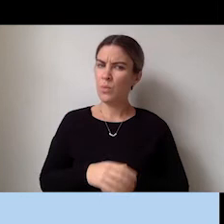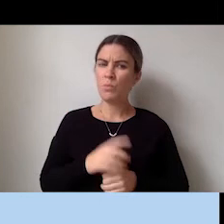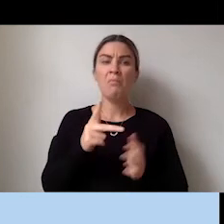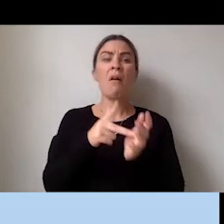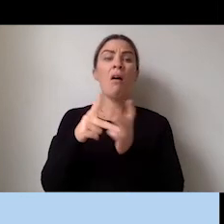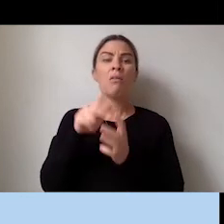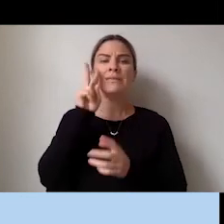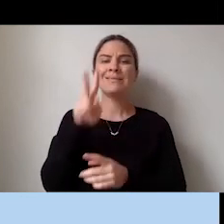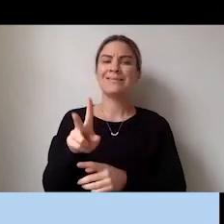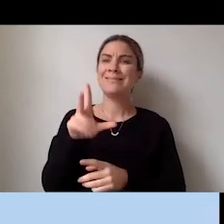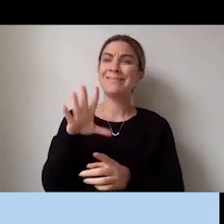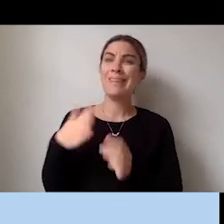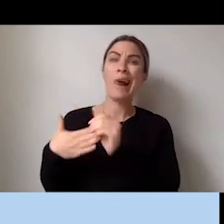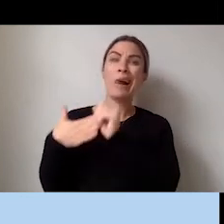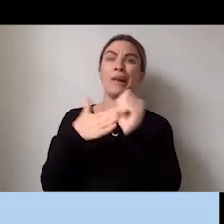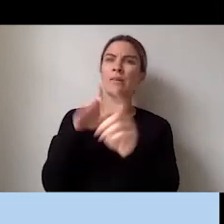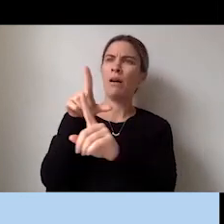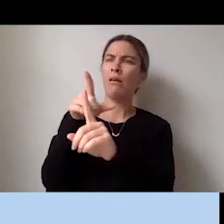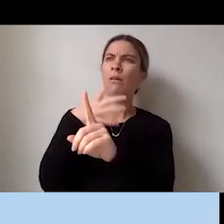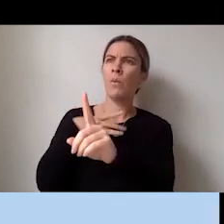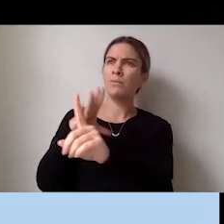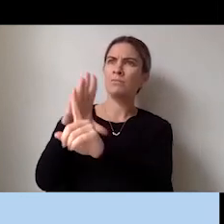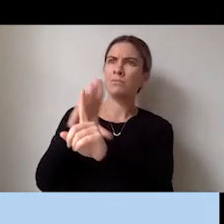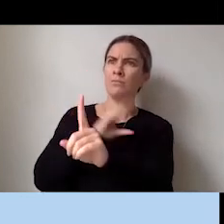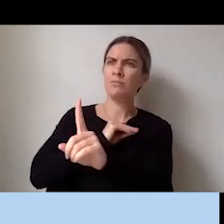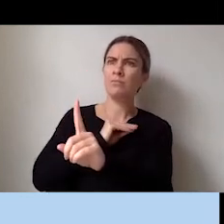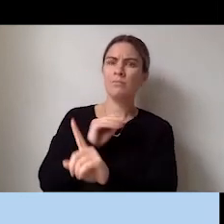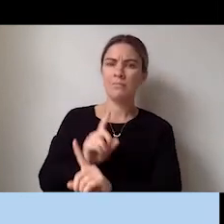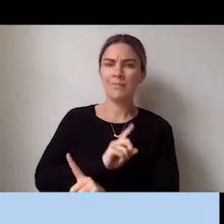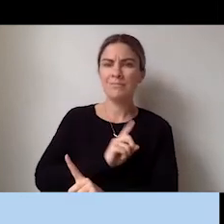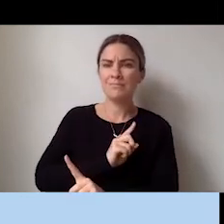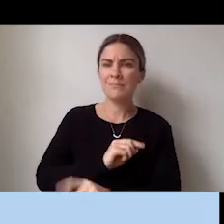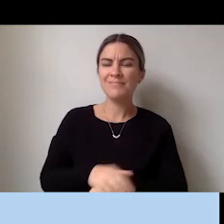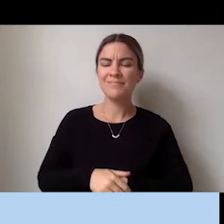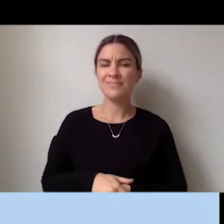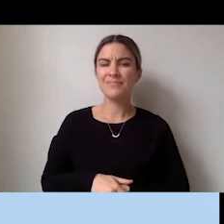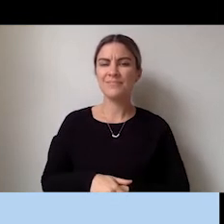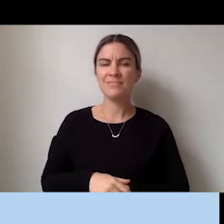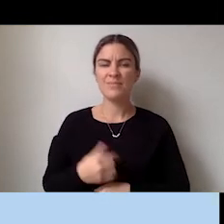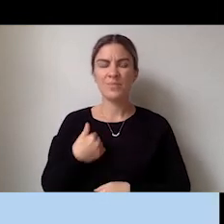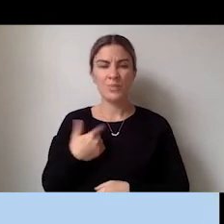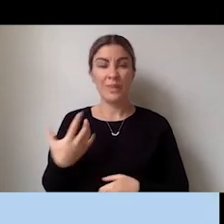thinking about this, we don't have to reinvent the wheel. There are many